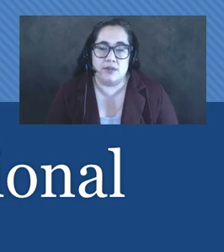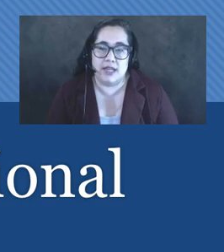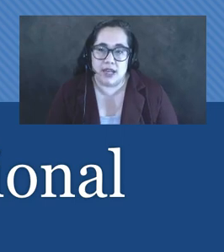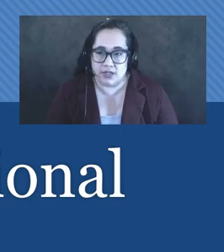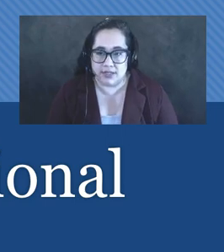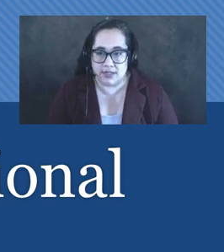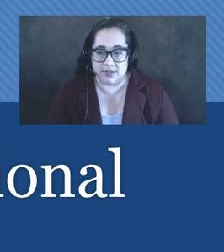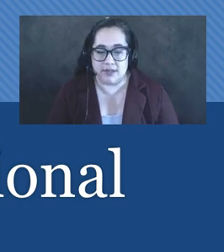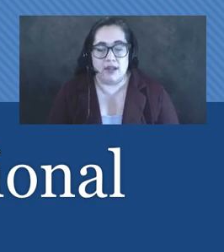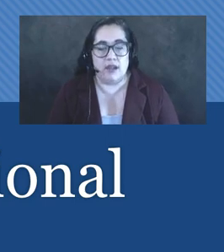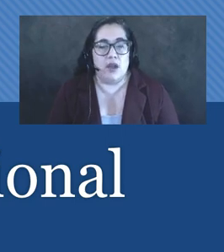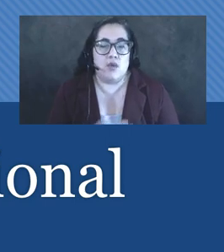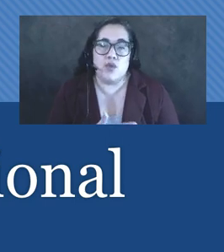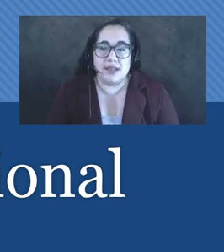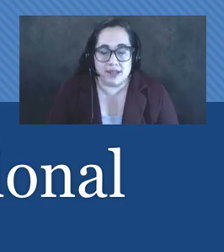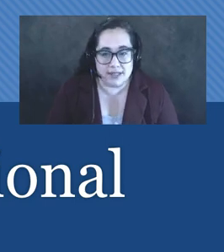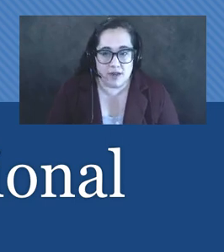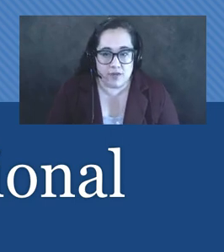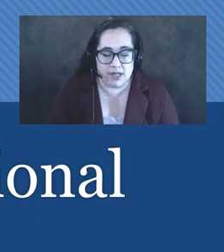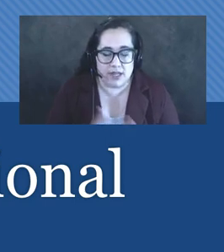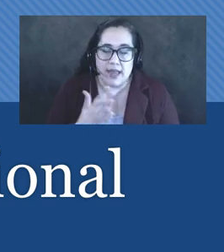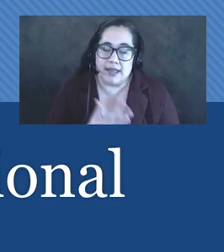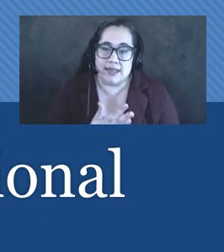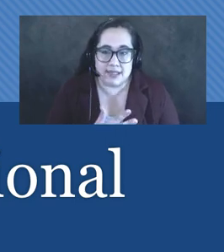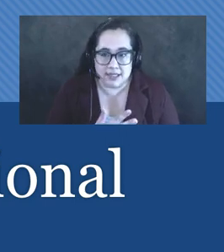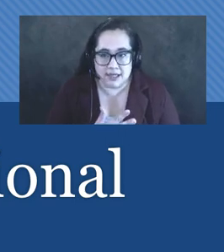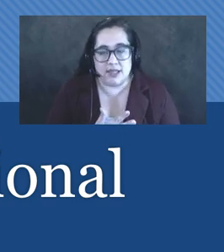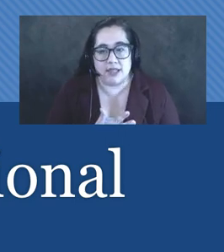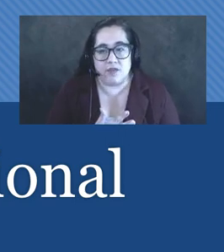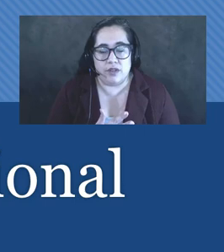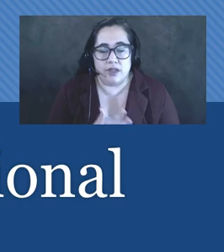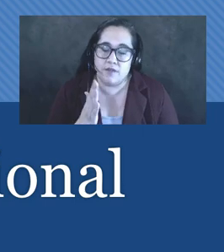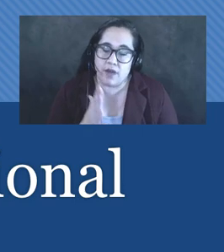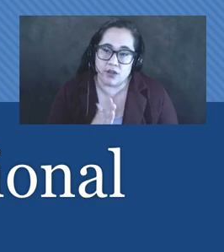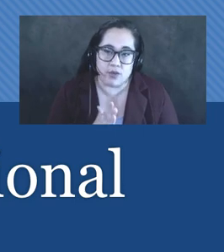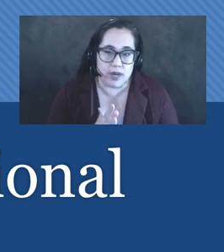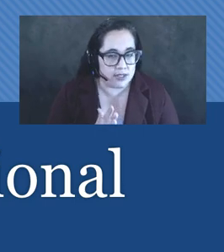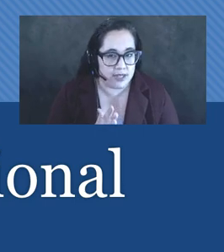communication skills. Read things carefully. Listen to things carefully. Follow directions